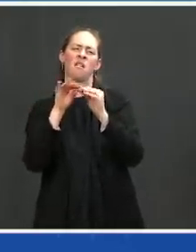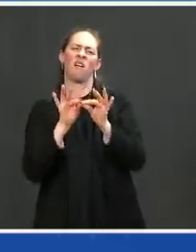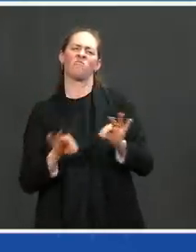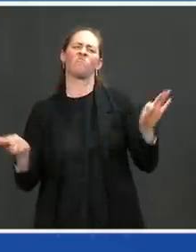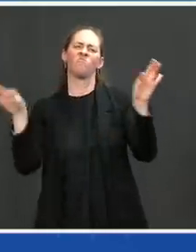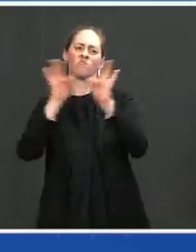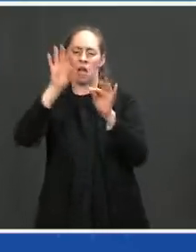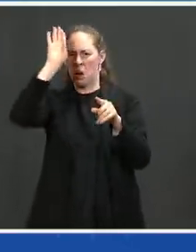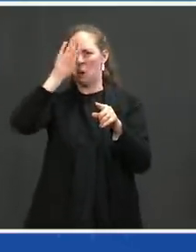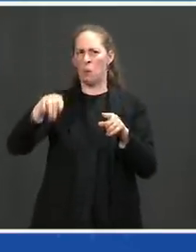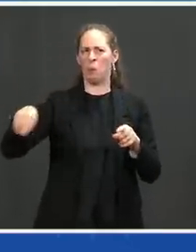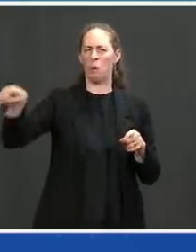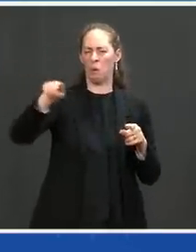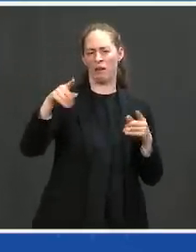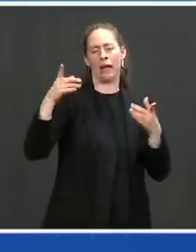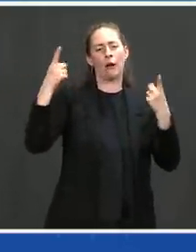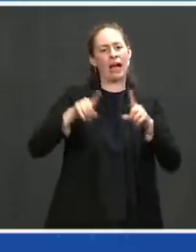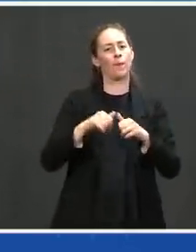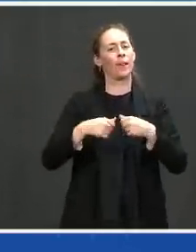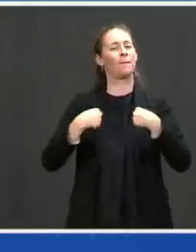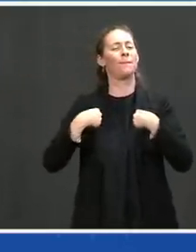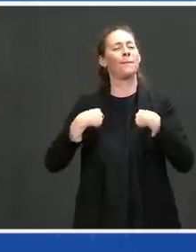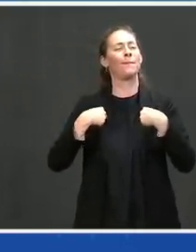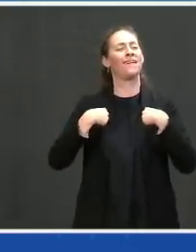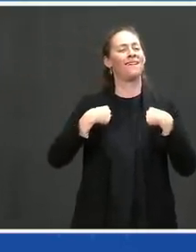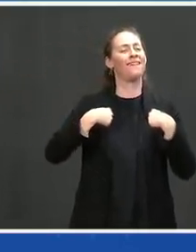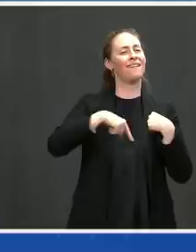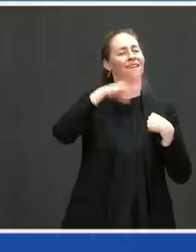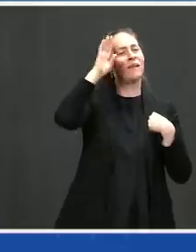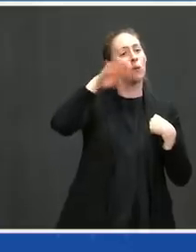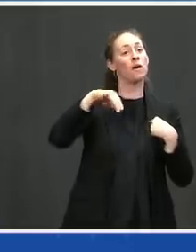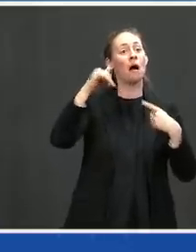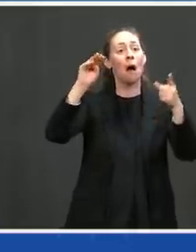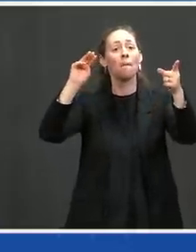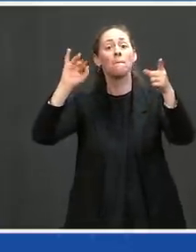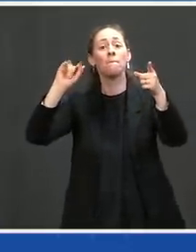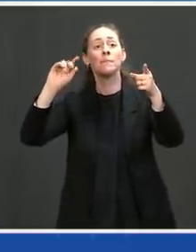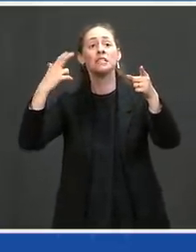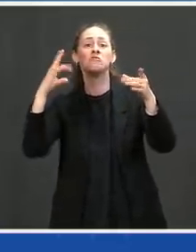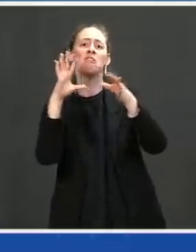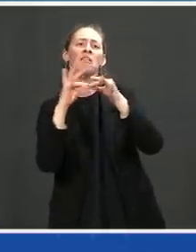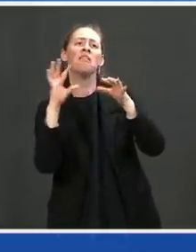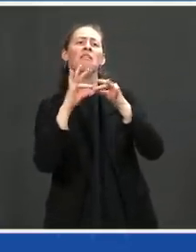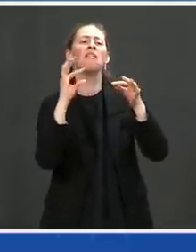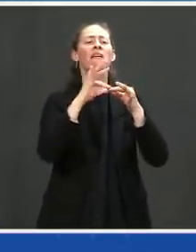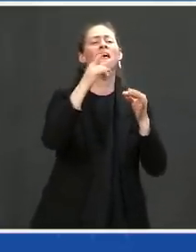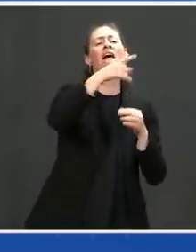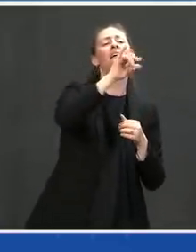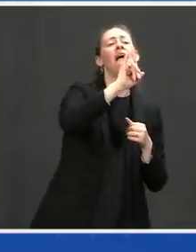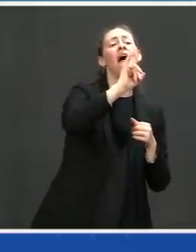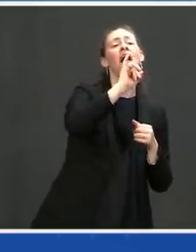And so, unless Mitch says the last thing I did is -- the last piece of legislation is so far left --